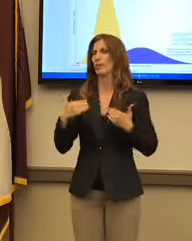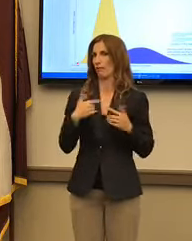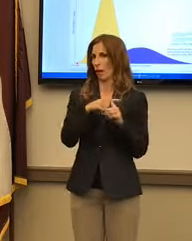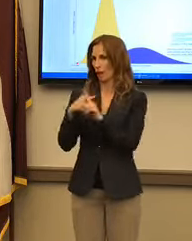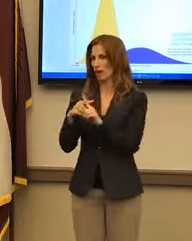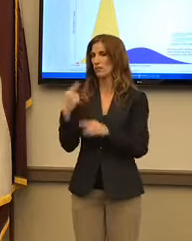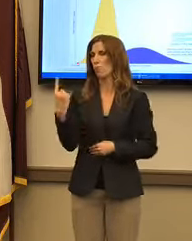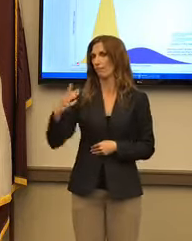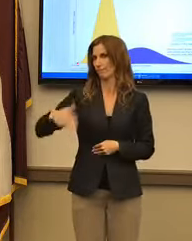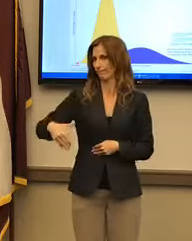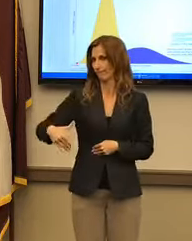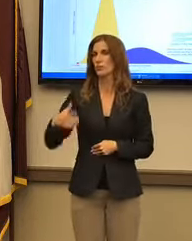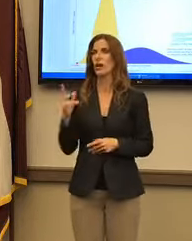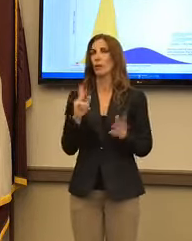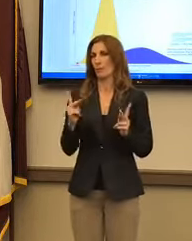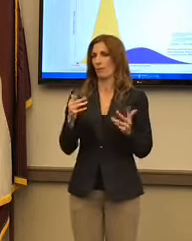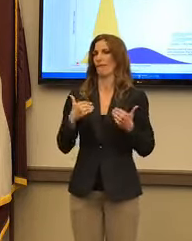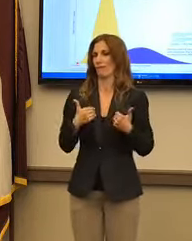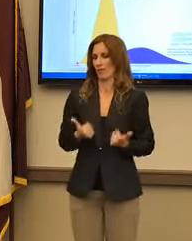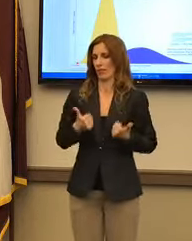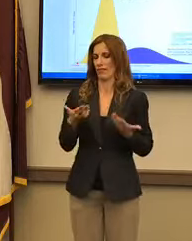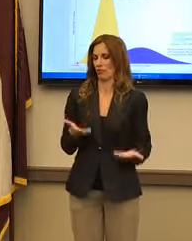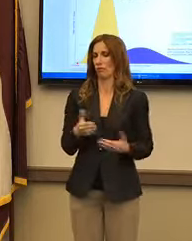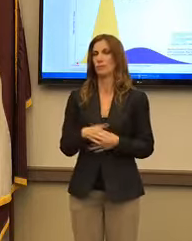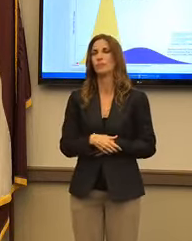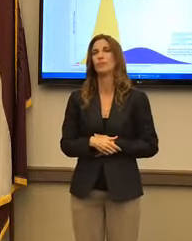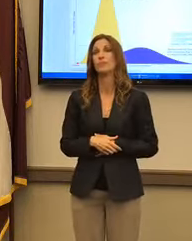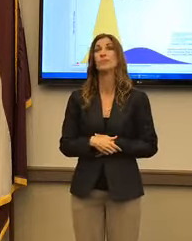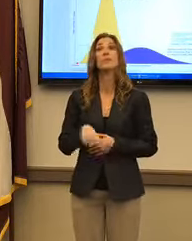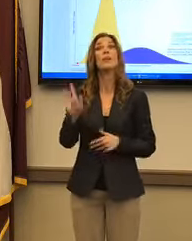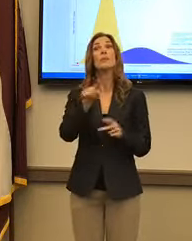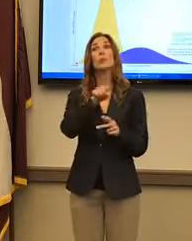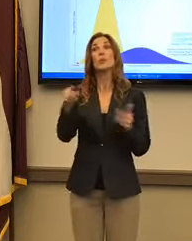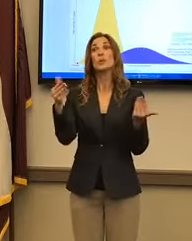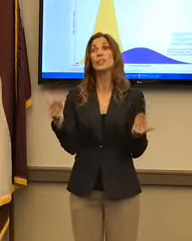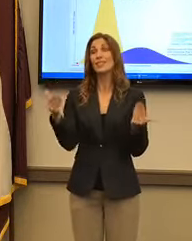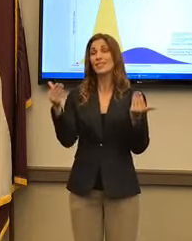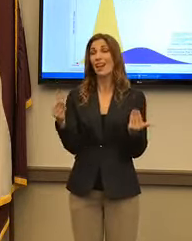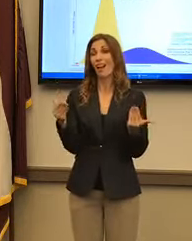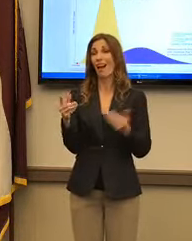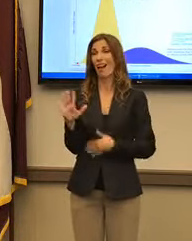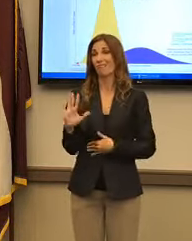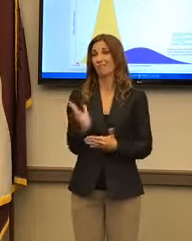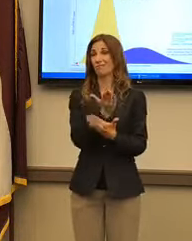home to individuals with covid19 these individuals today range in age